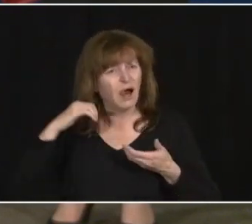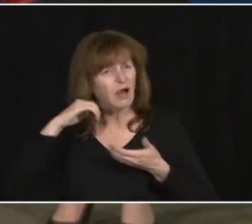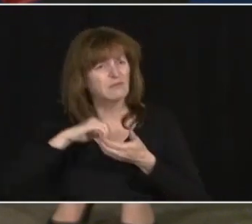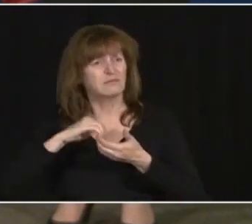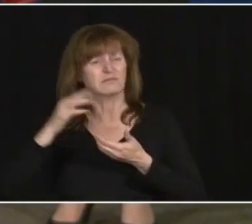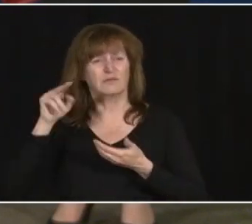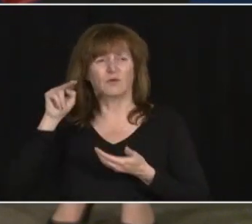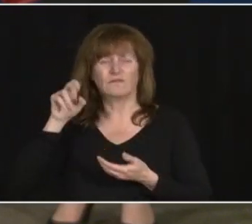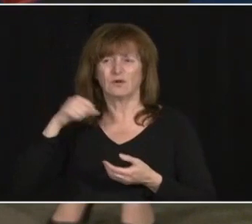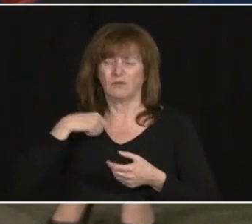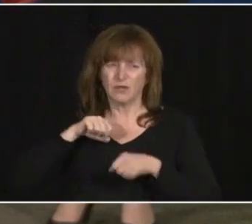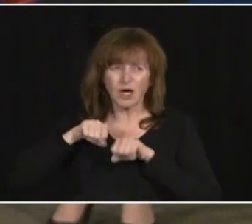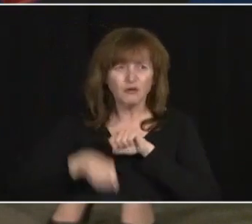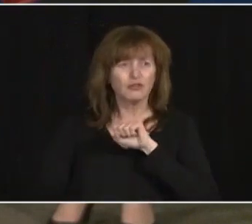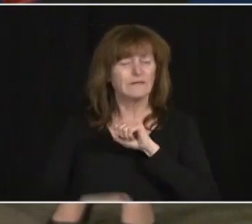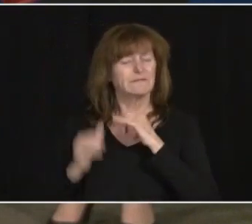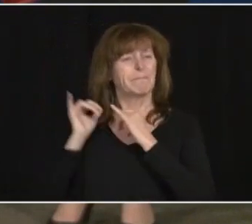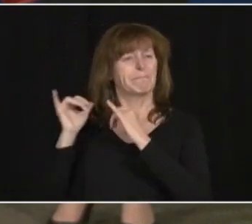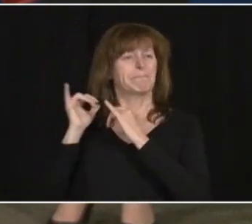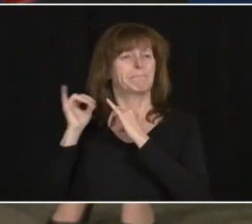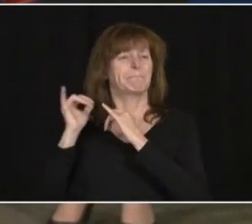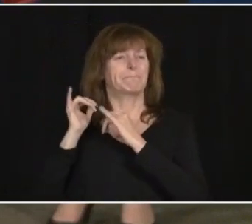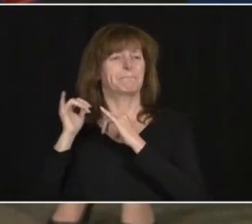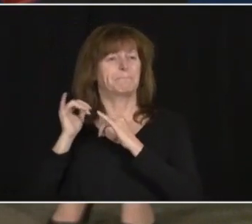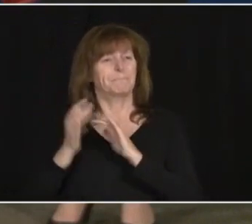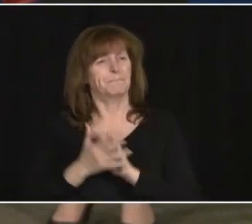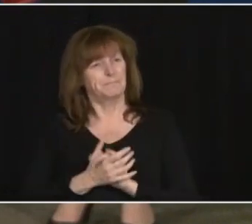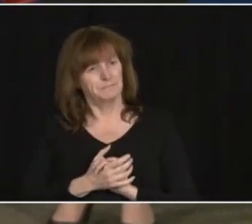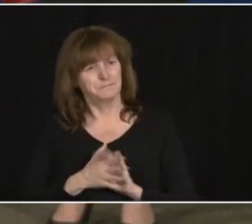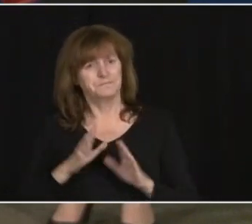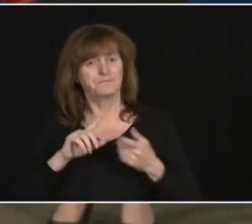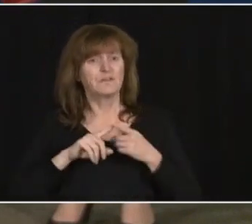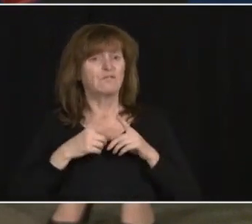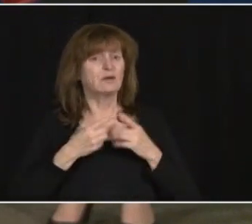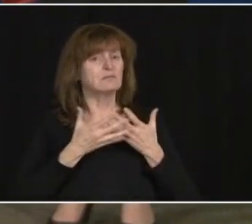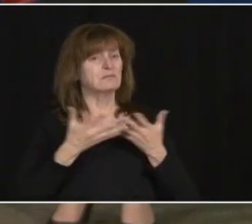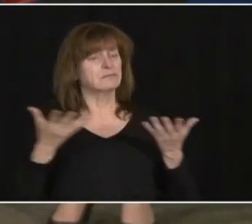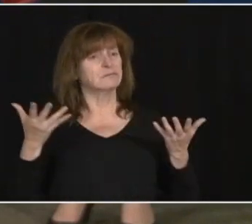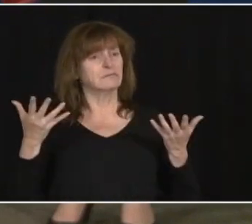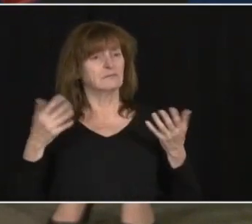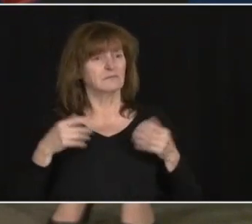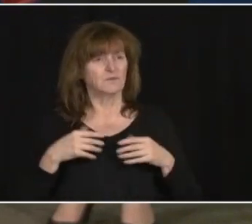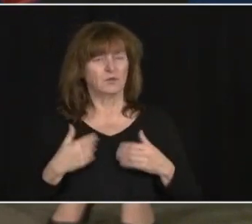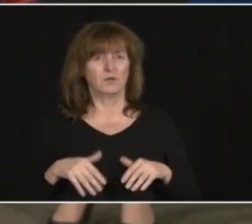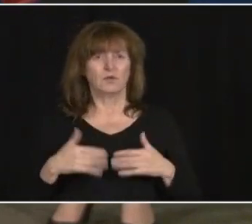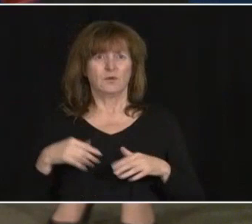Friends, these are indeed some of the darkest days we have faced as a nation.